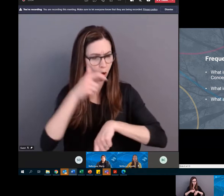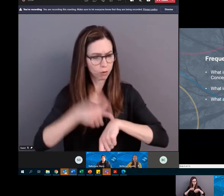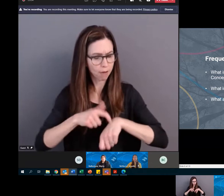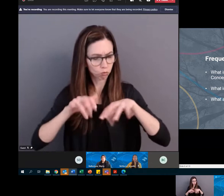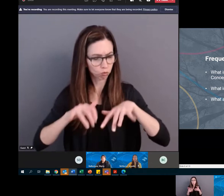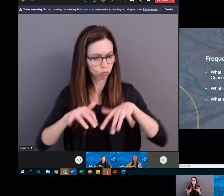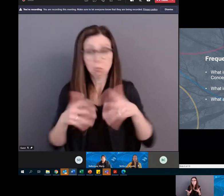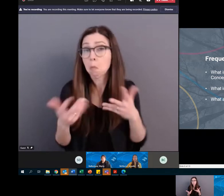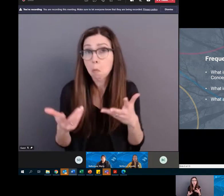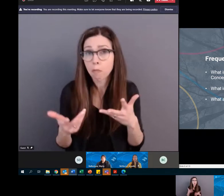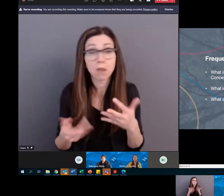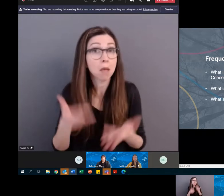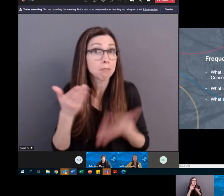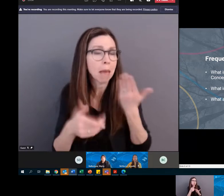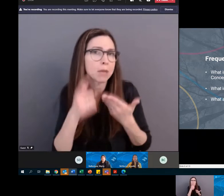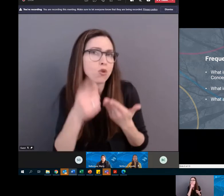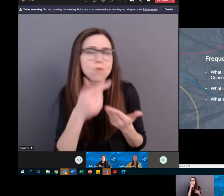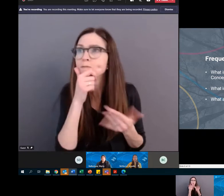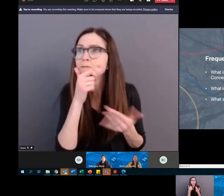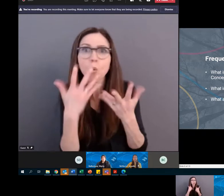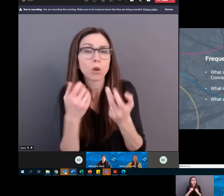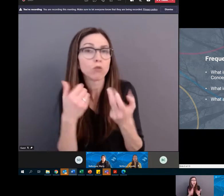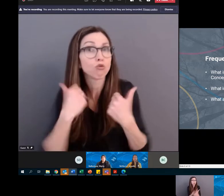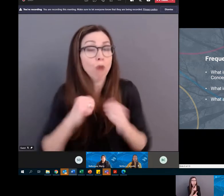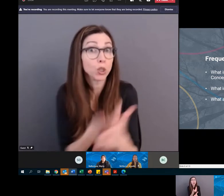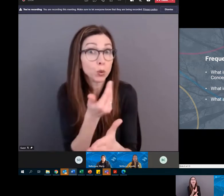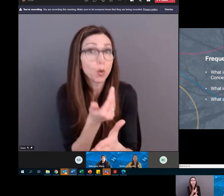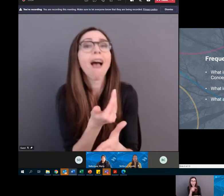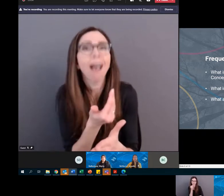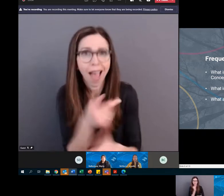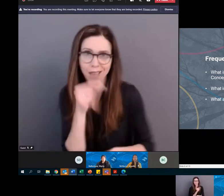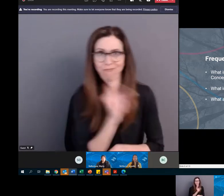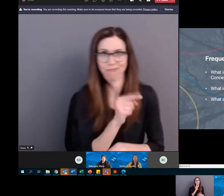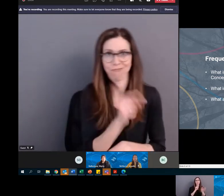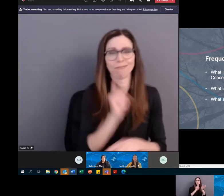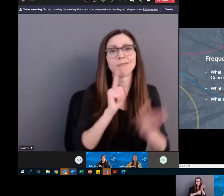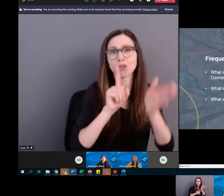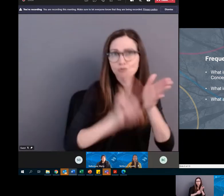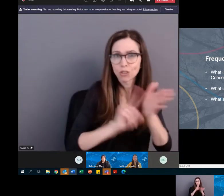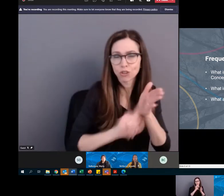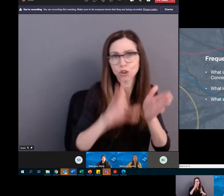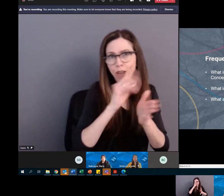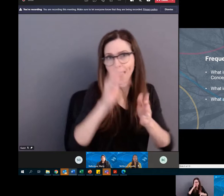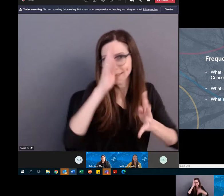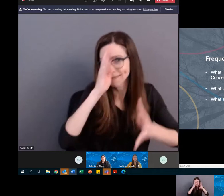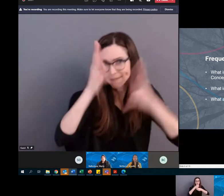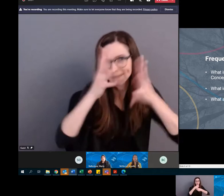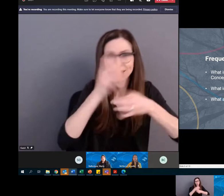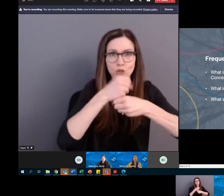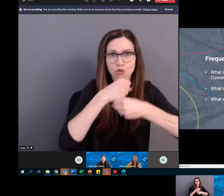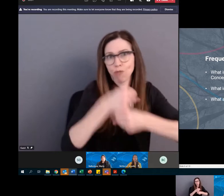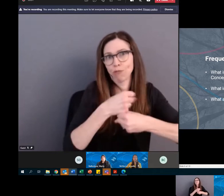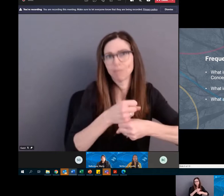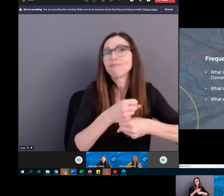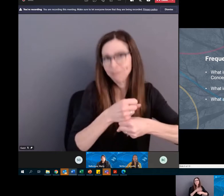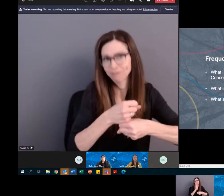take some risks in your practice, then Research and Creation is the best component to